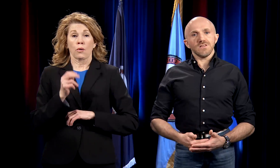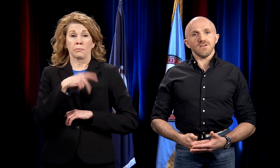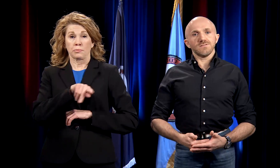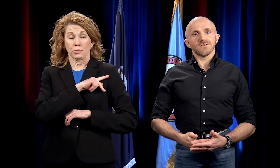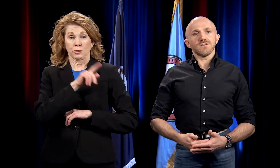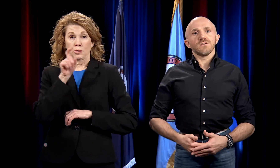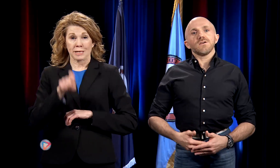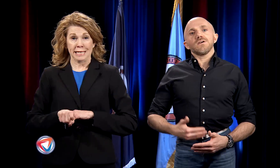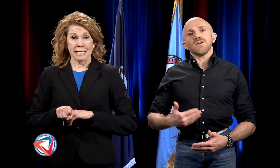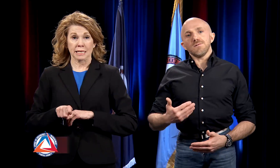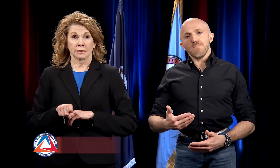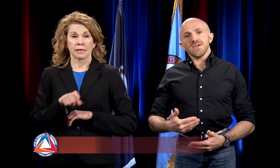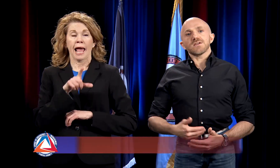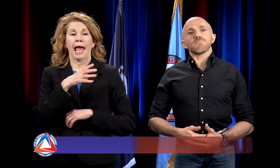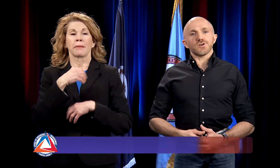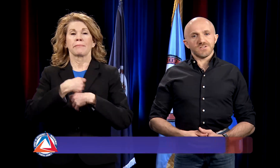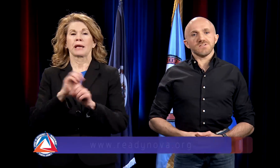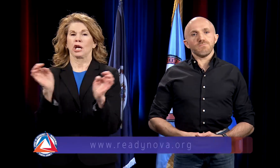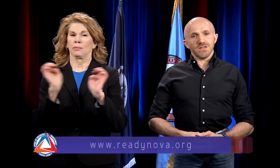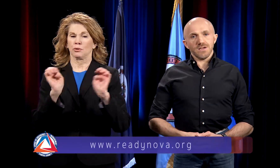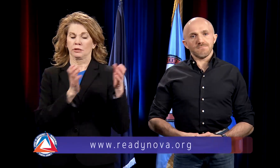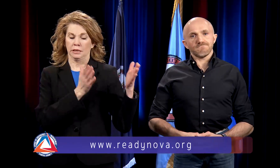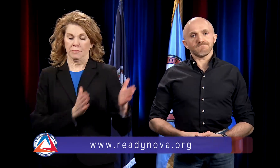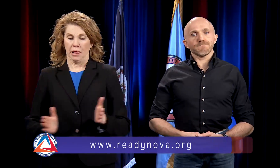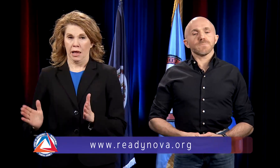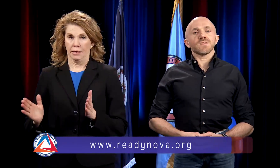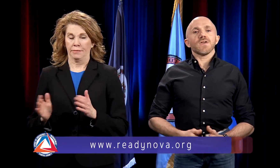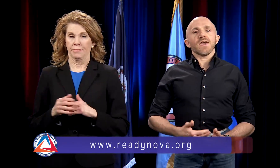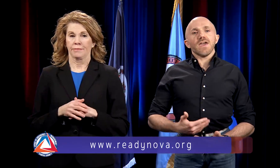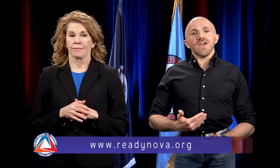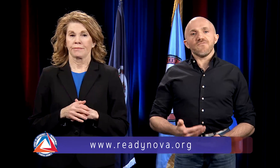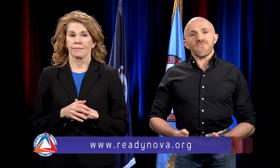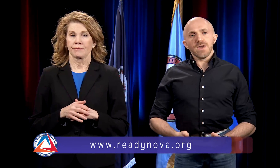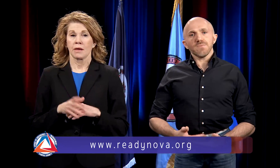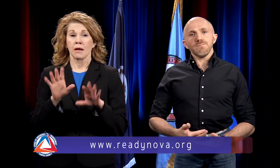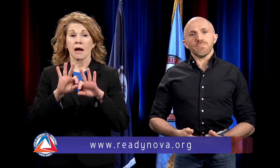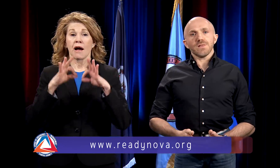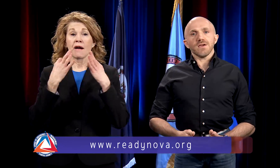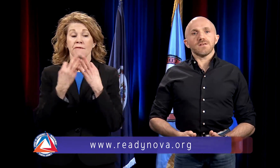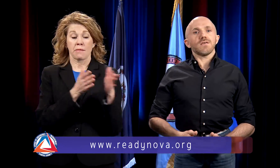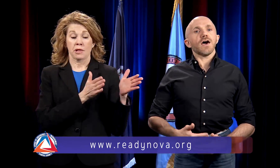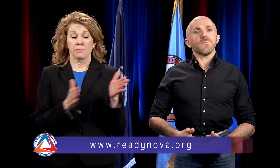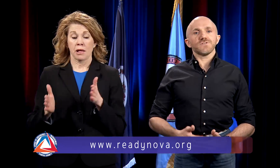needs and make an emergency plan. A family plan helps